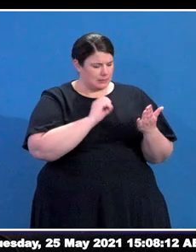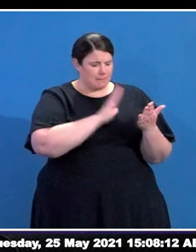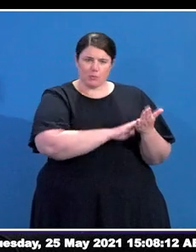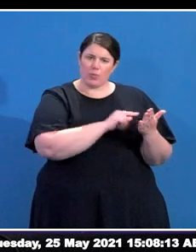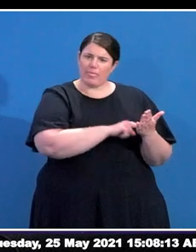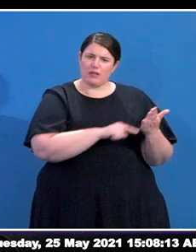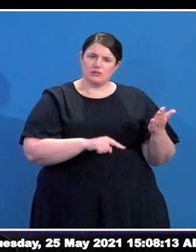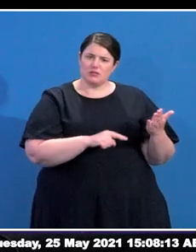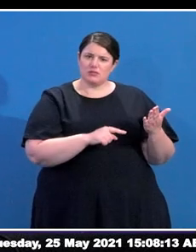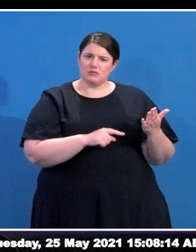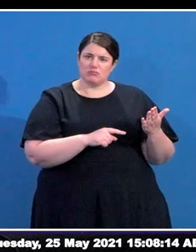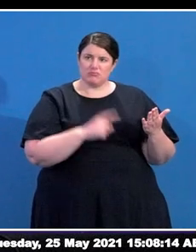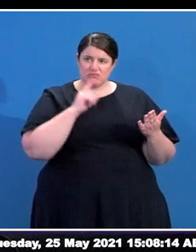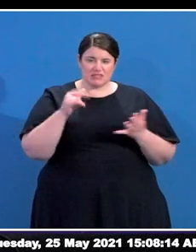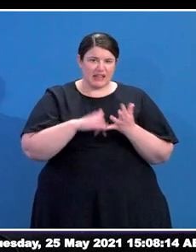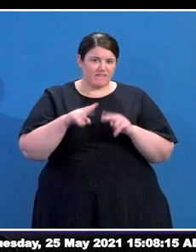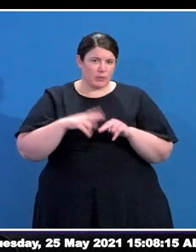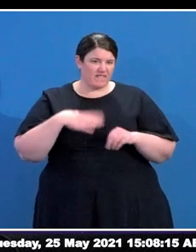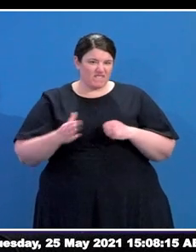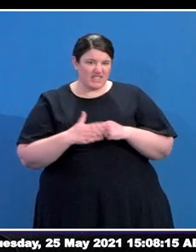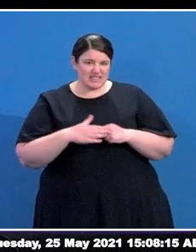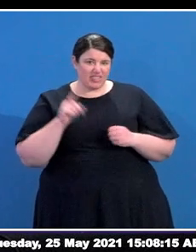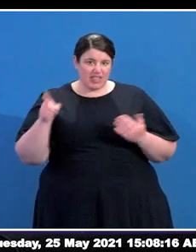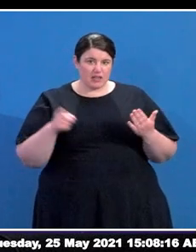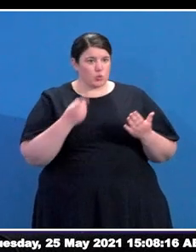You have just reported what they have said without comment?